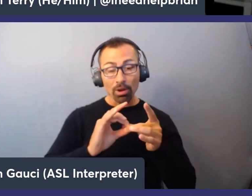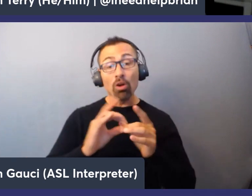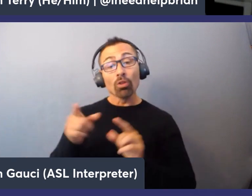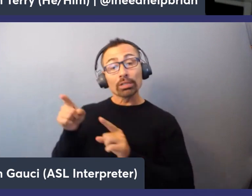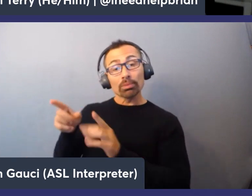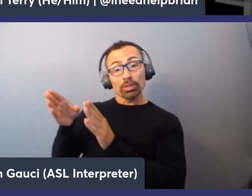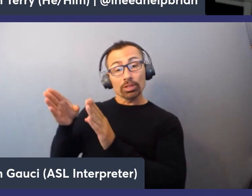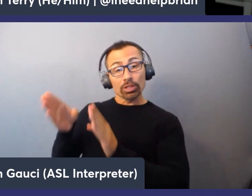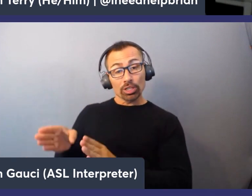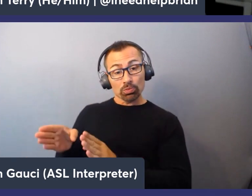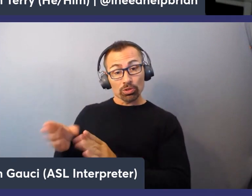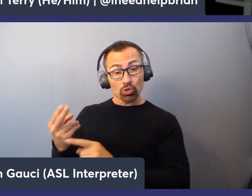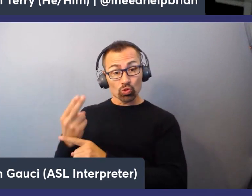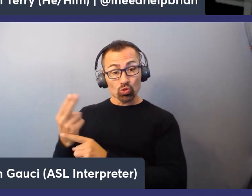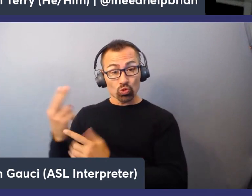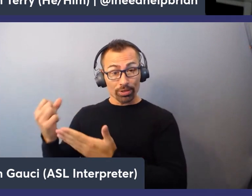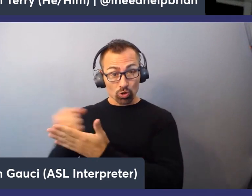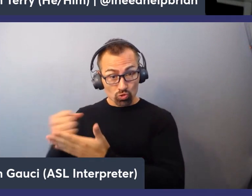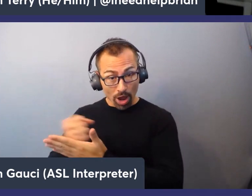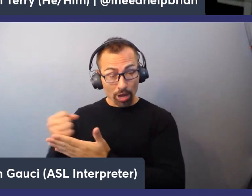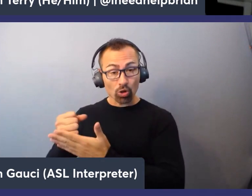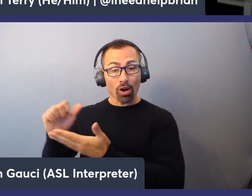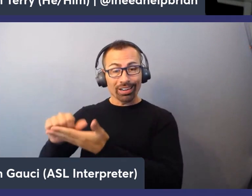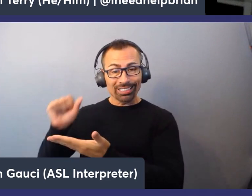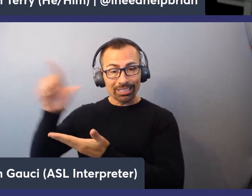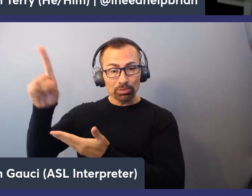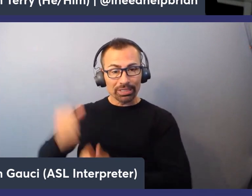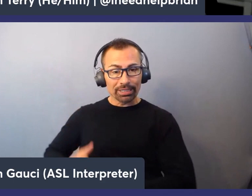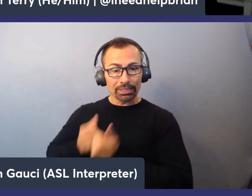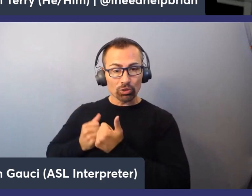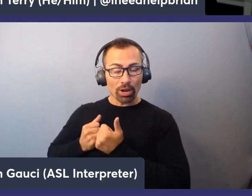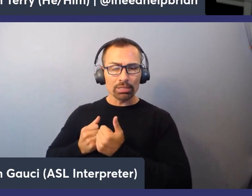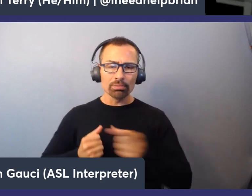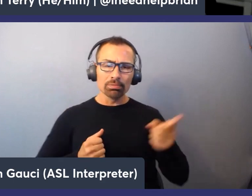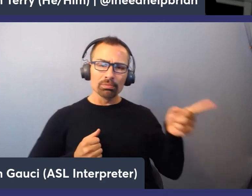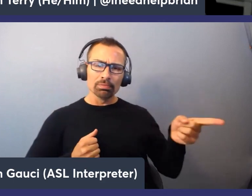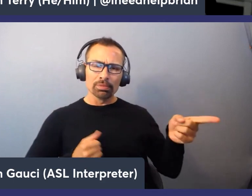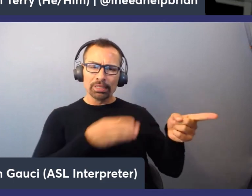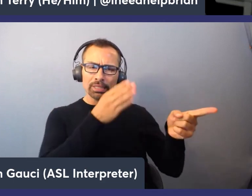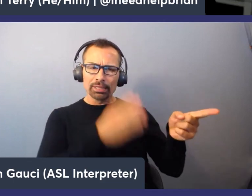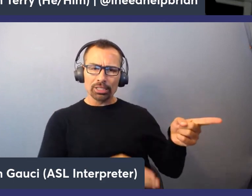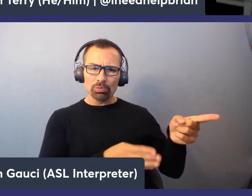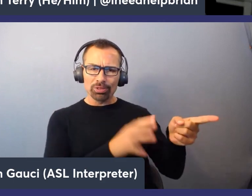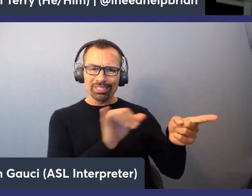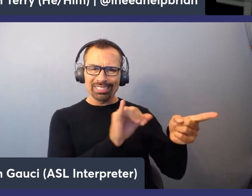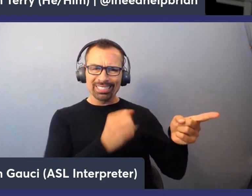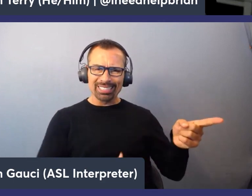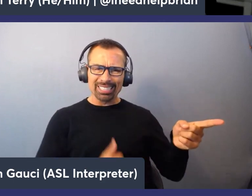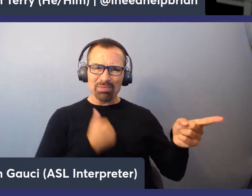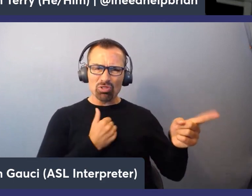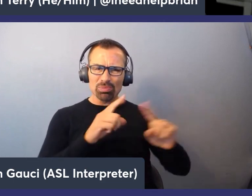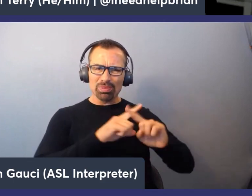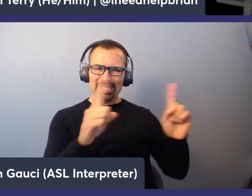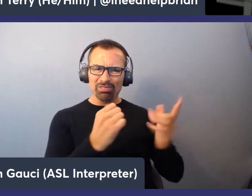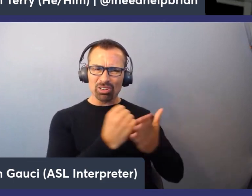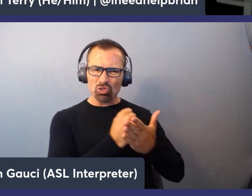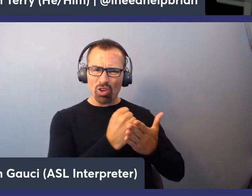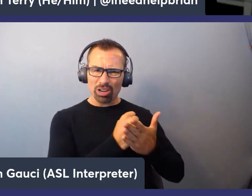and had this shipping address, and person B also used that shipping address but a different credit card, or use that credit card to a different shipping address,